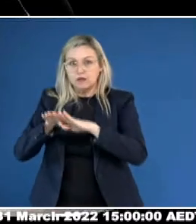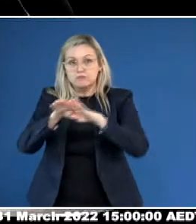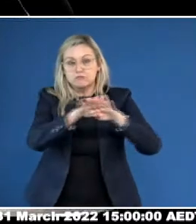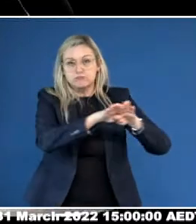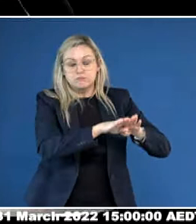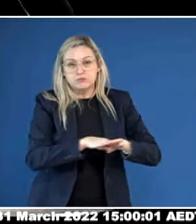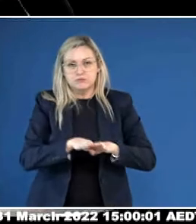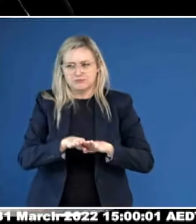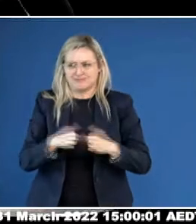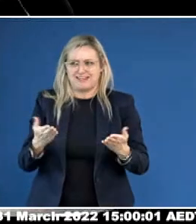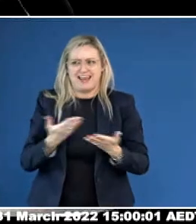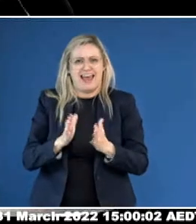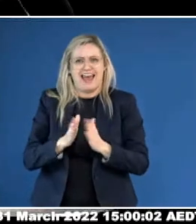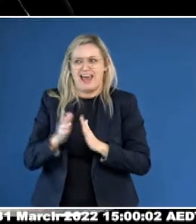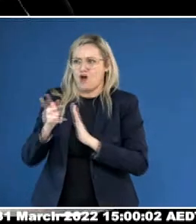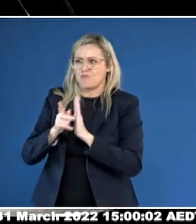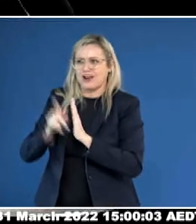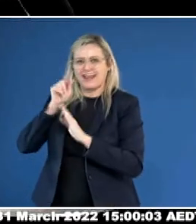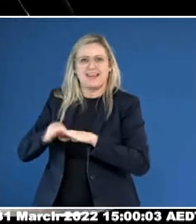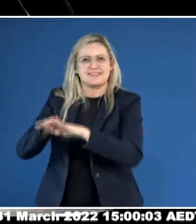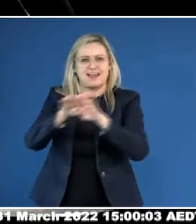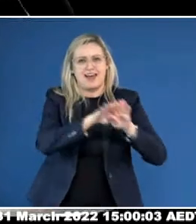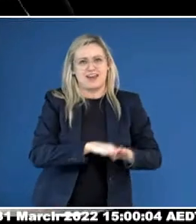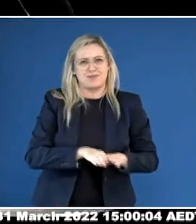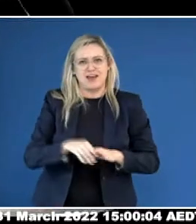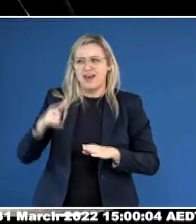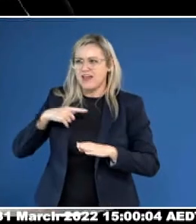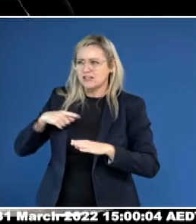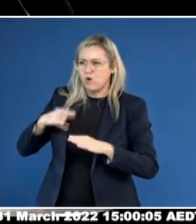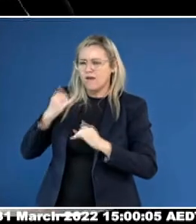policy framework - and this is why national legislation is so important, because it's the